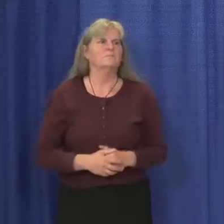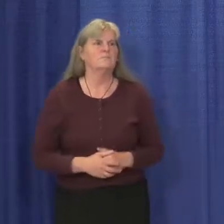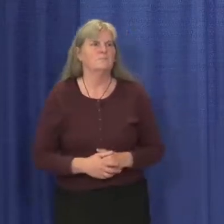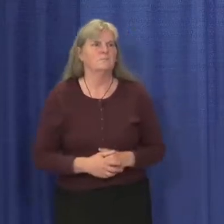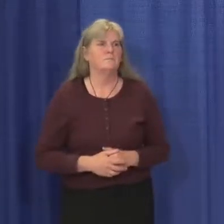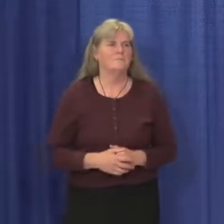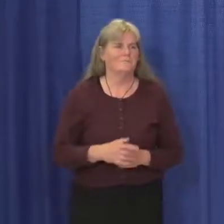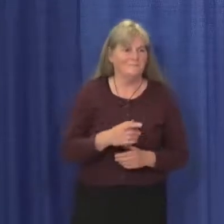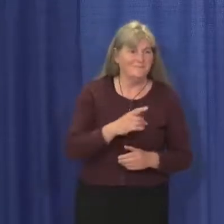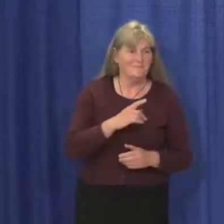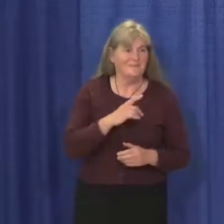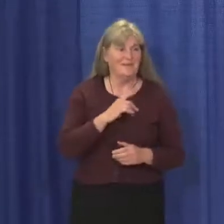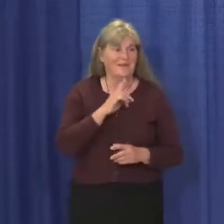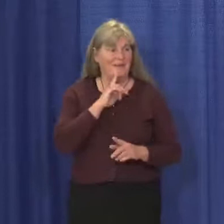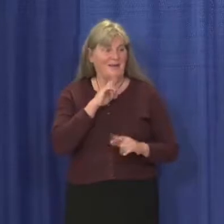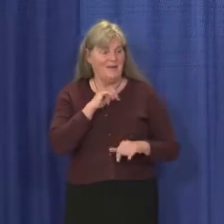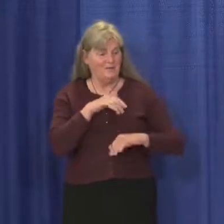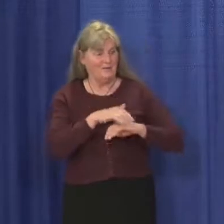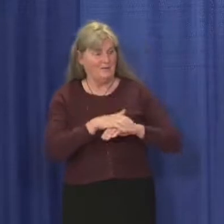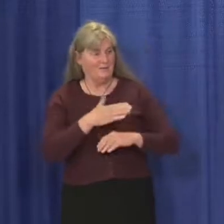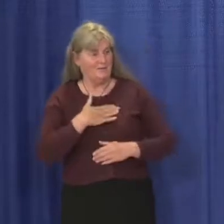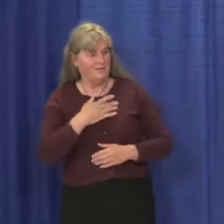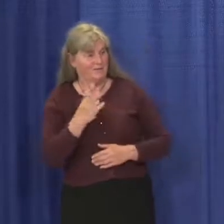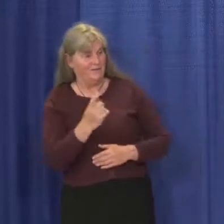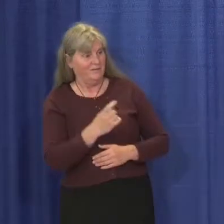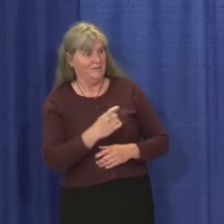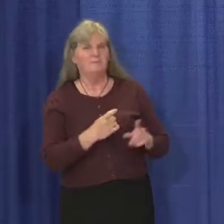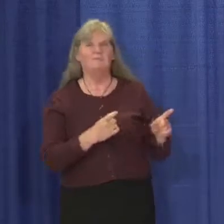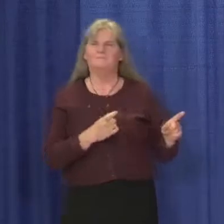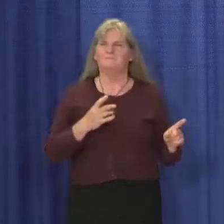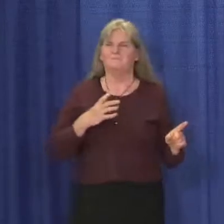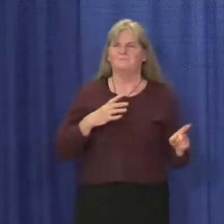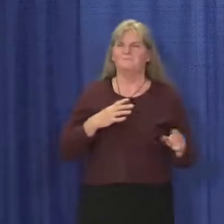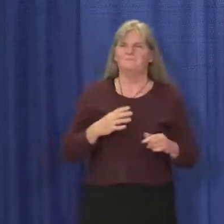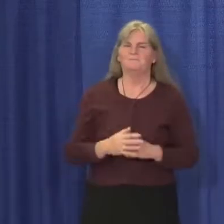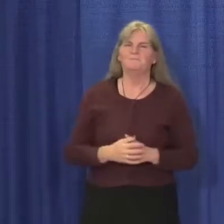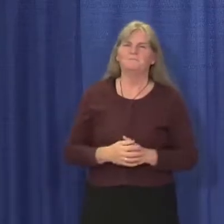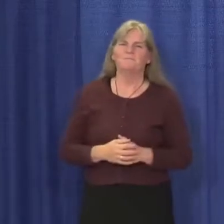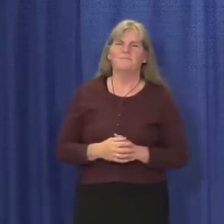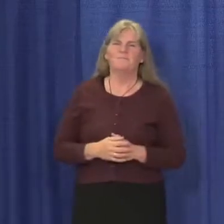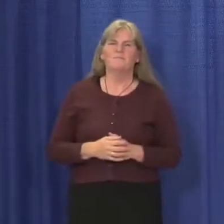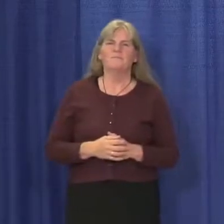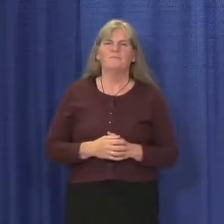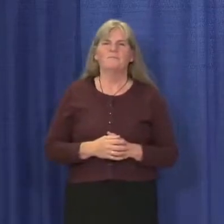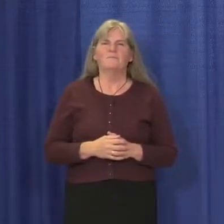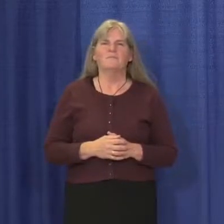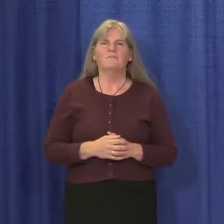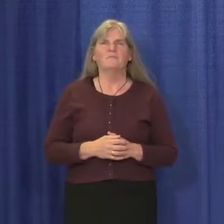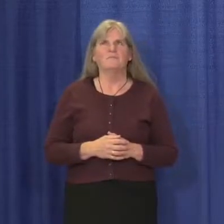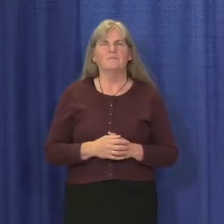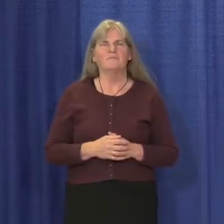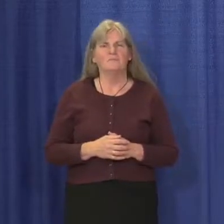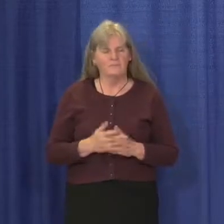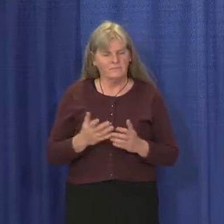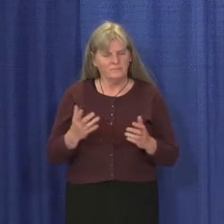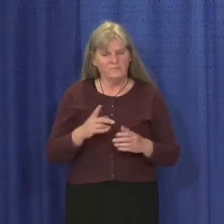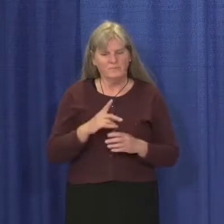Pat: May I ask you to repeat that in English. The eternal question of